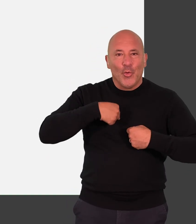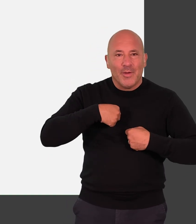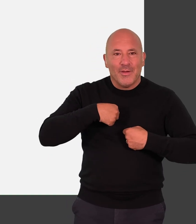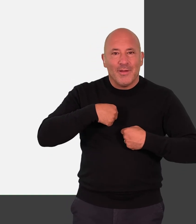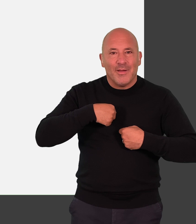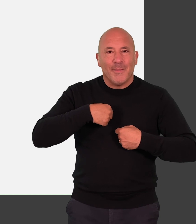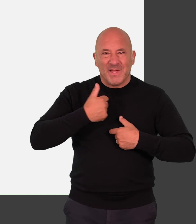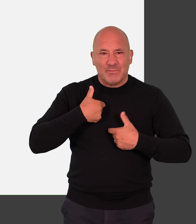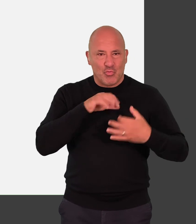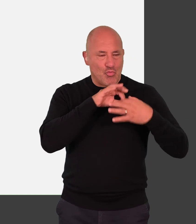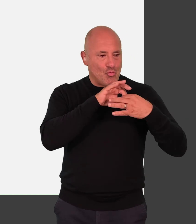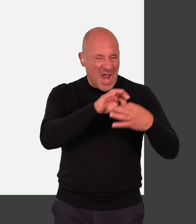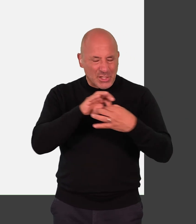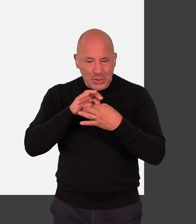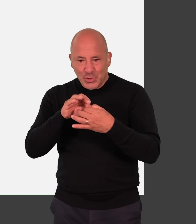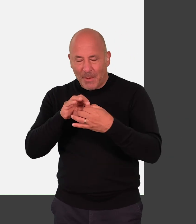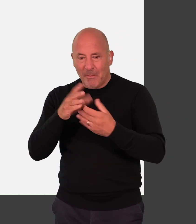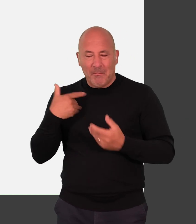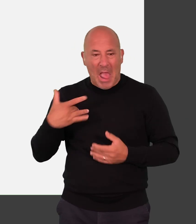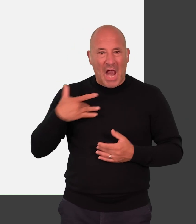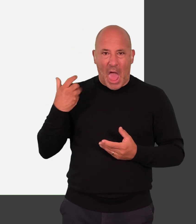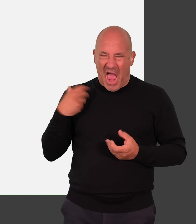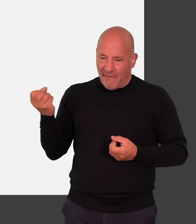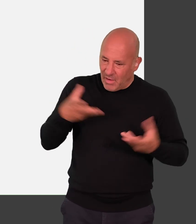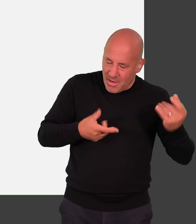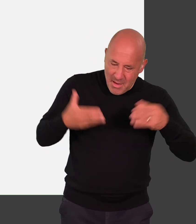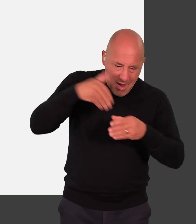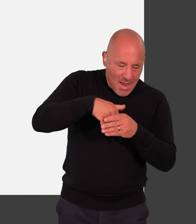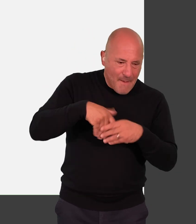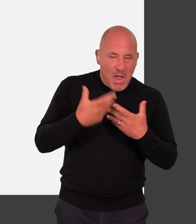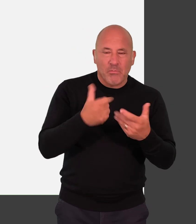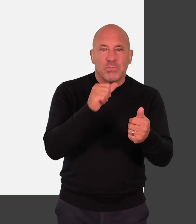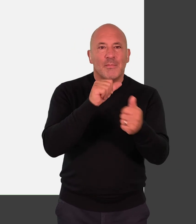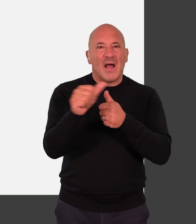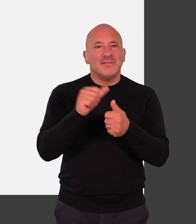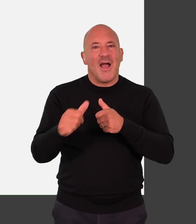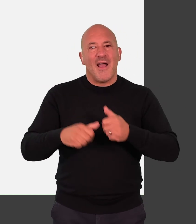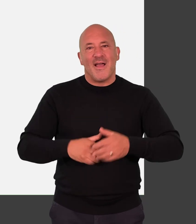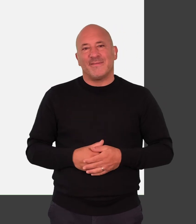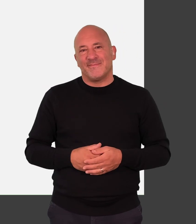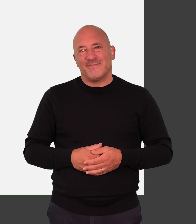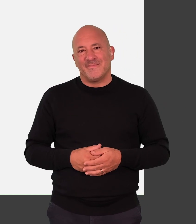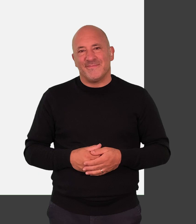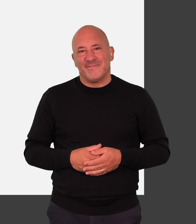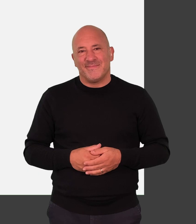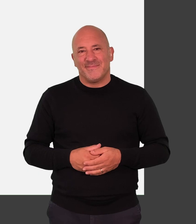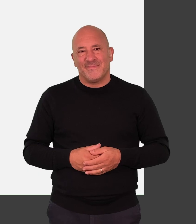which also strengthens their relationships and ways of contributing.